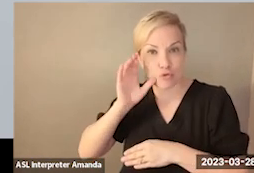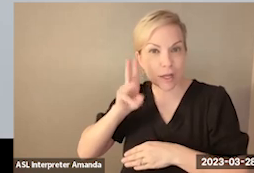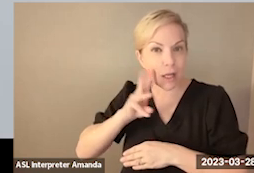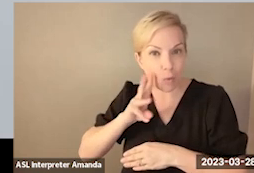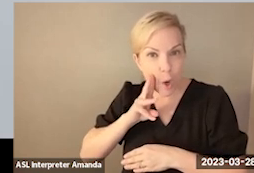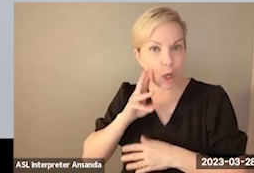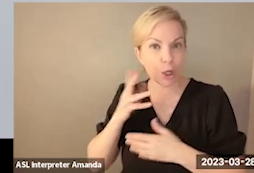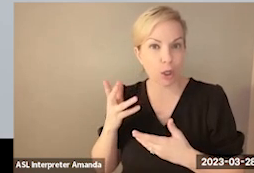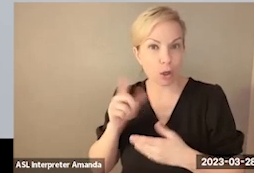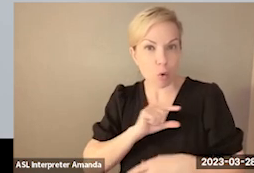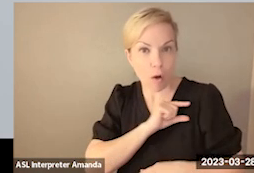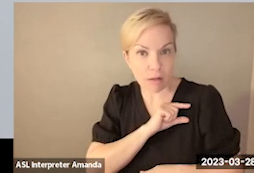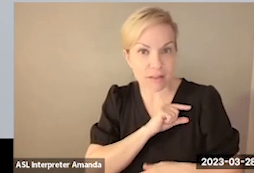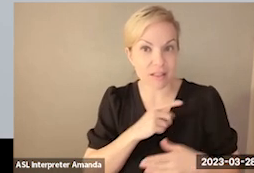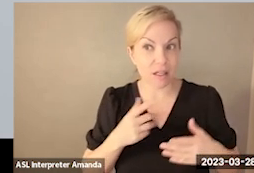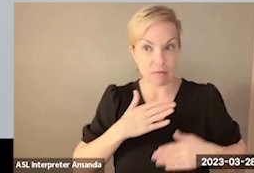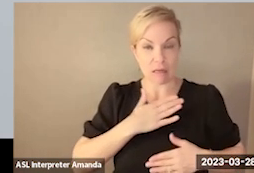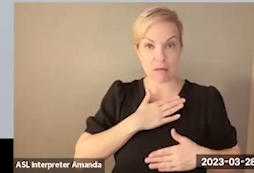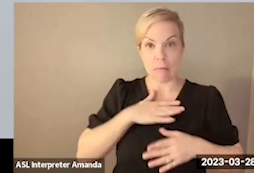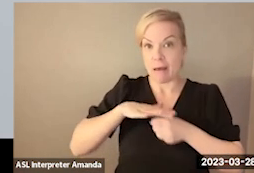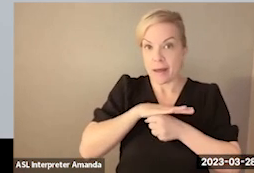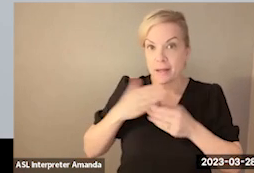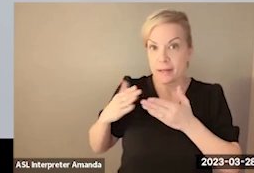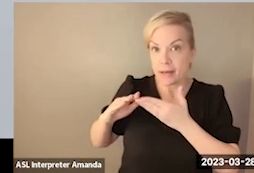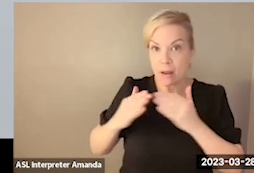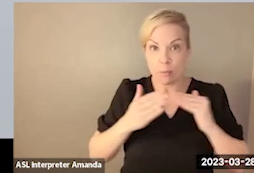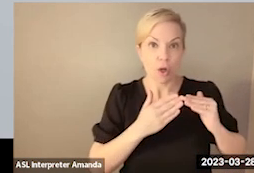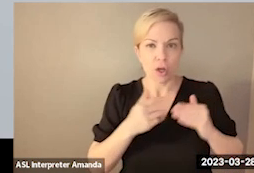Debbie Stine, Science & Technology Policy Academy: in our neighborhood, and I found that